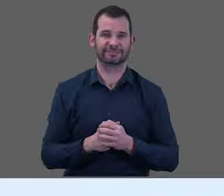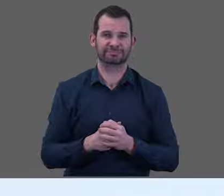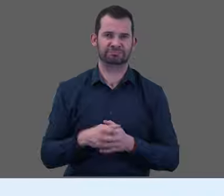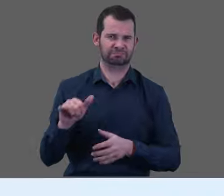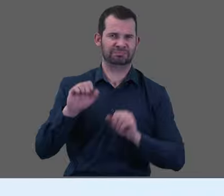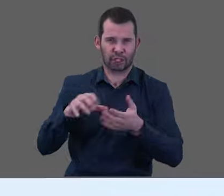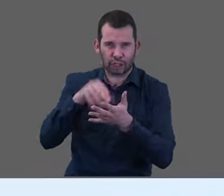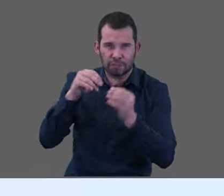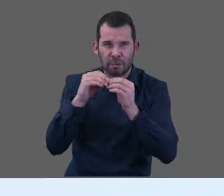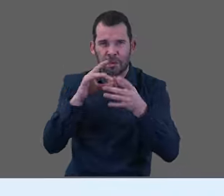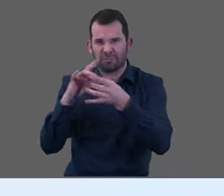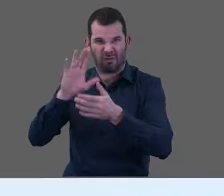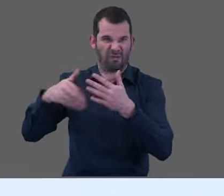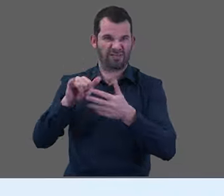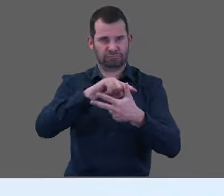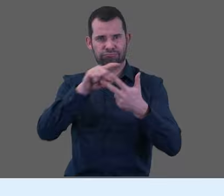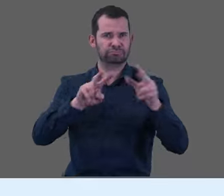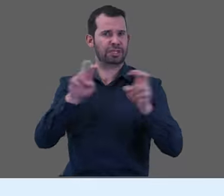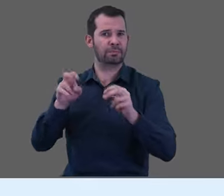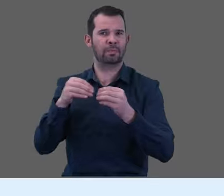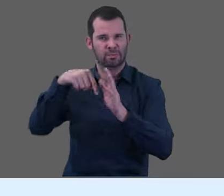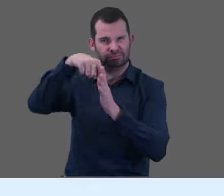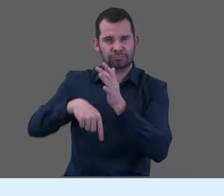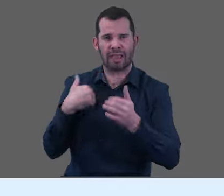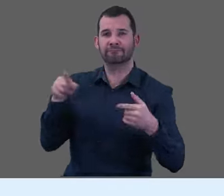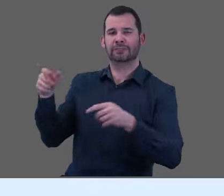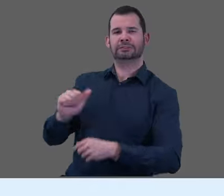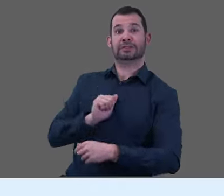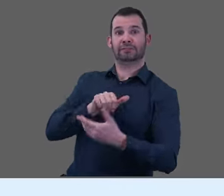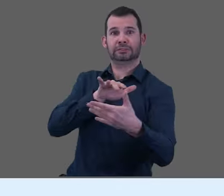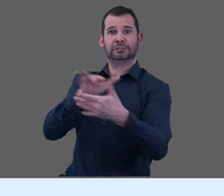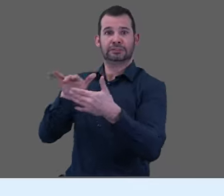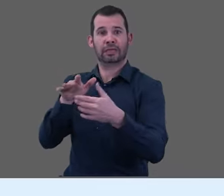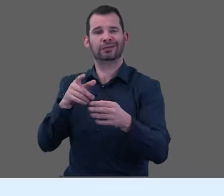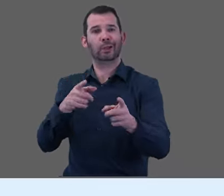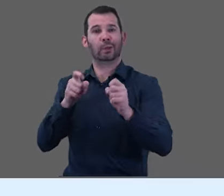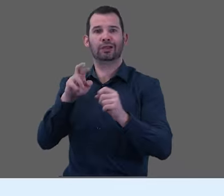You can also learn about all these topics in more detail through our self-study or